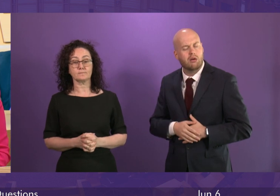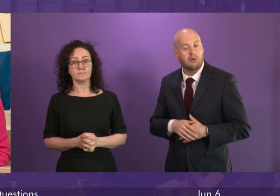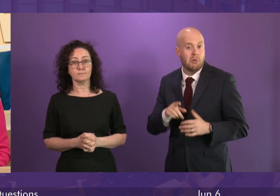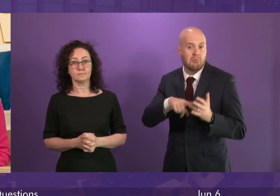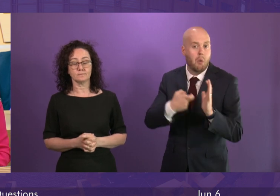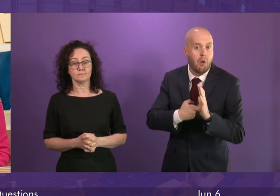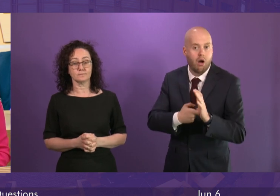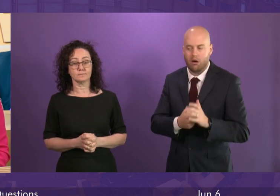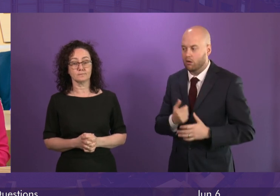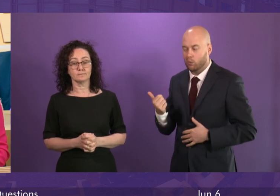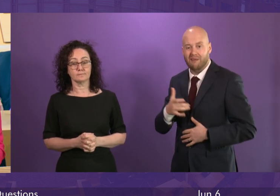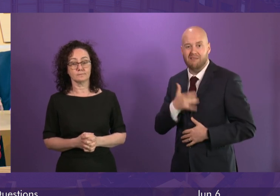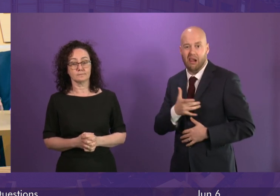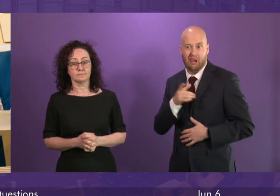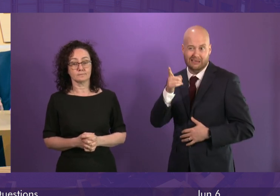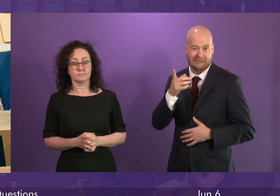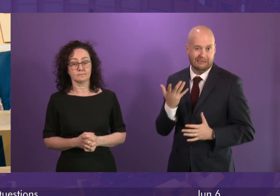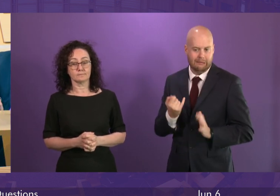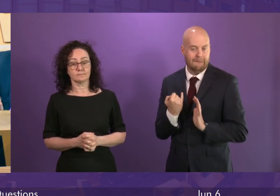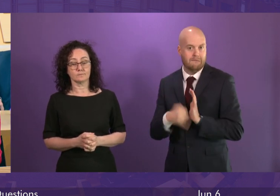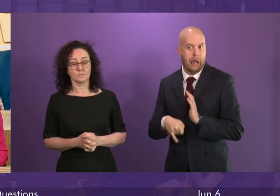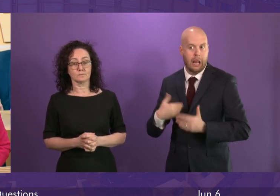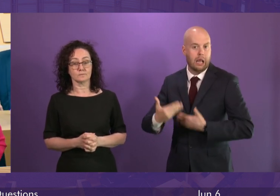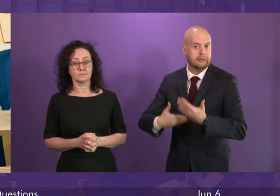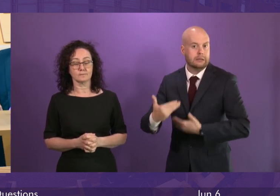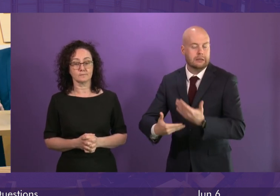their failed record matters more to this Government than educating our young people across the